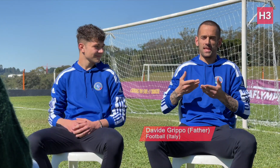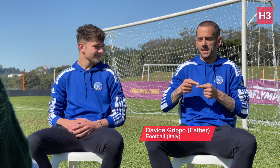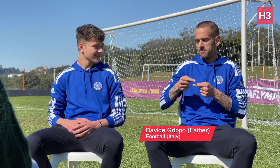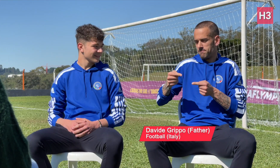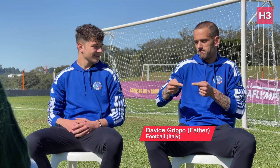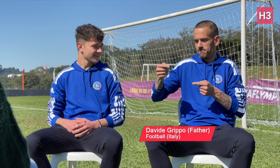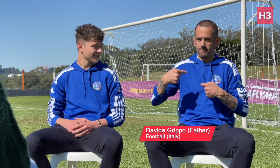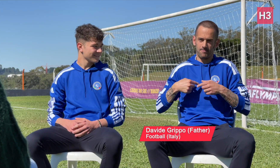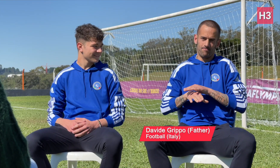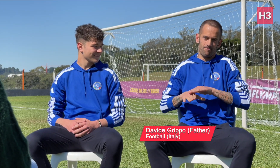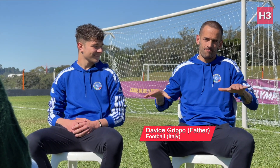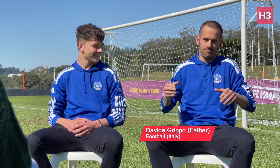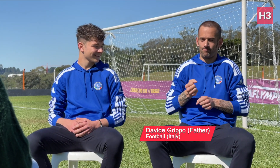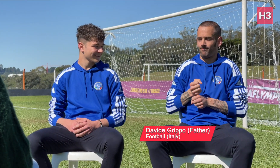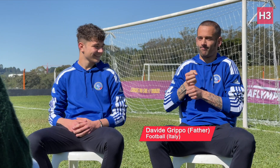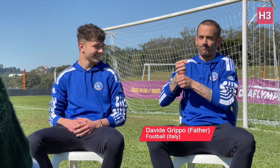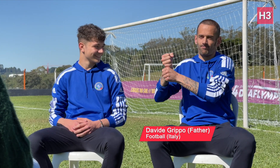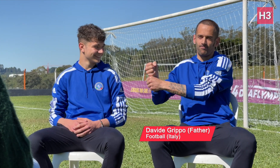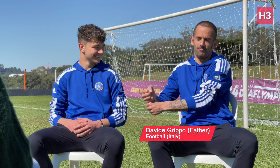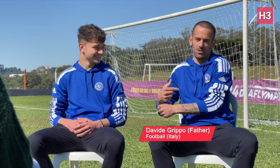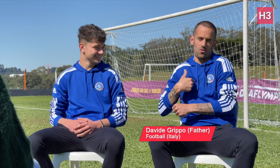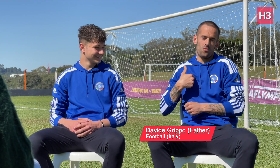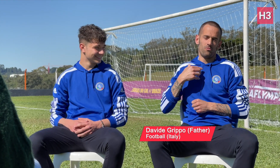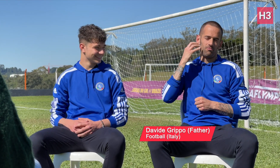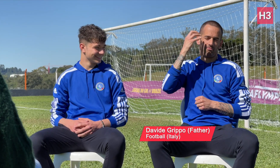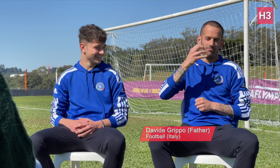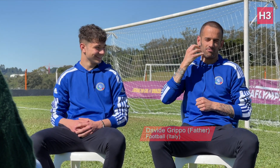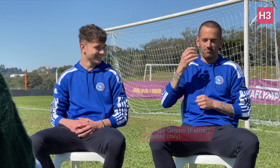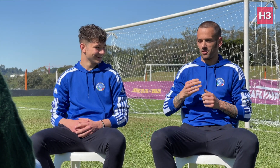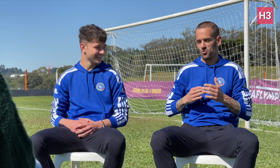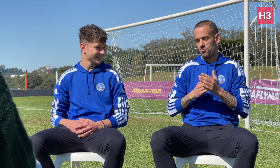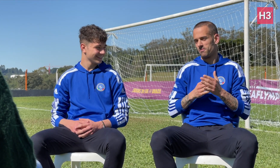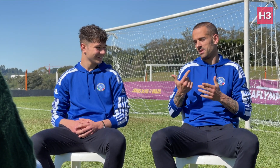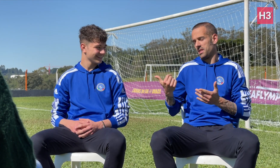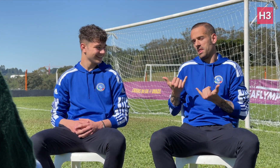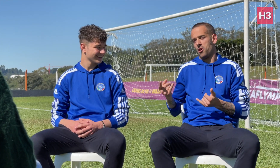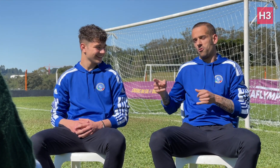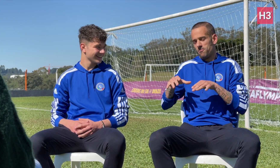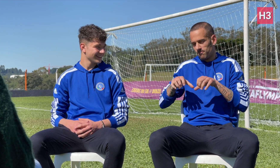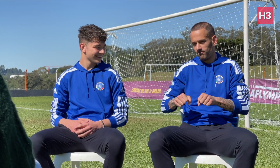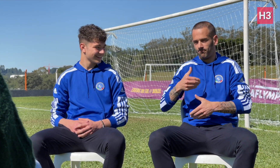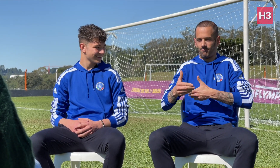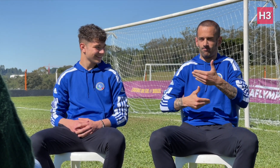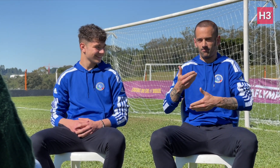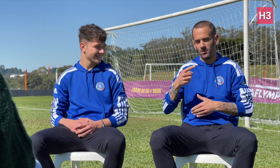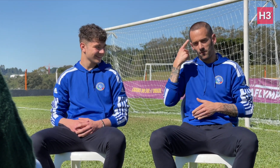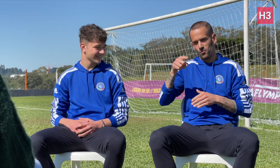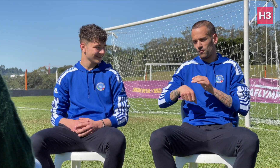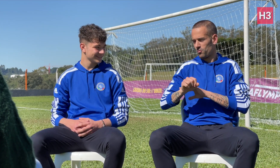Maybe in the next couple of Deaflympics, I’ll pass on the torch to my son. I’m on the way to my maximum, so I’m hoping that he’ll take over